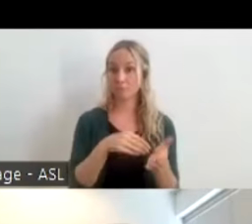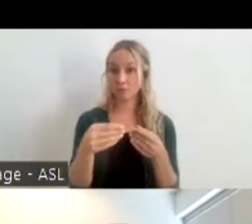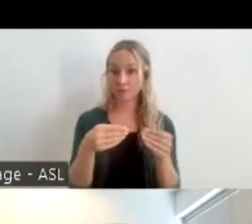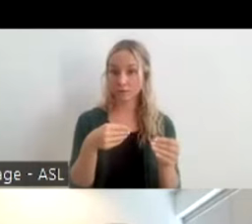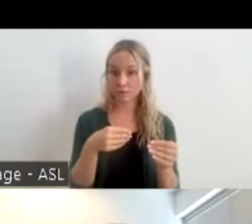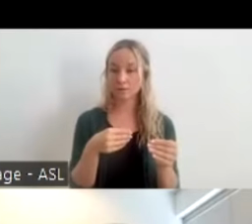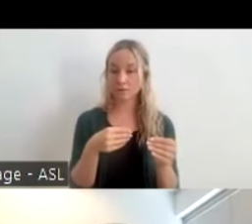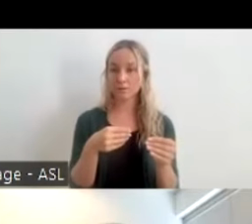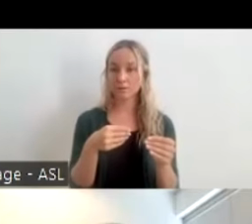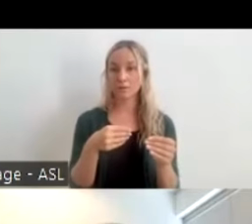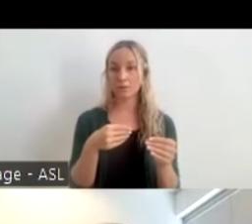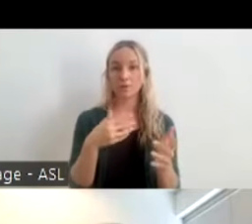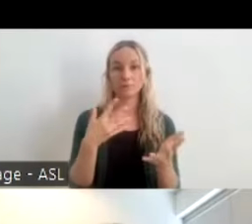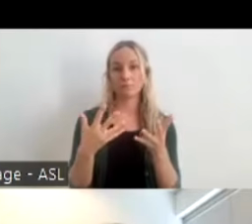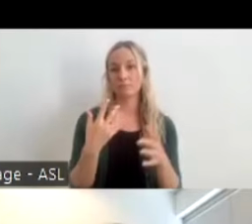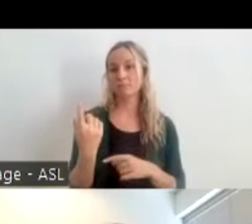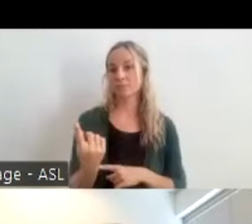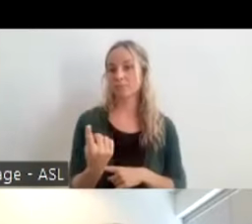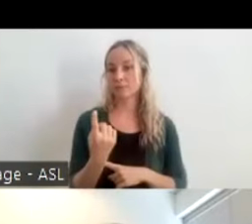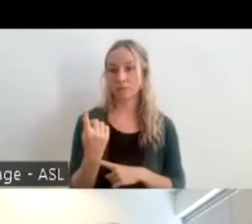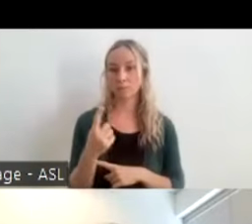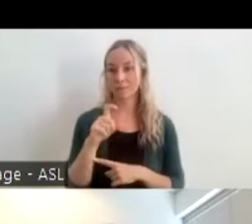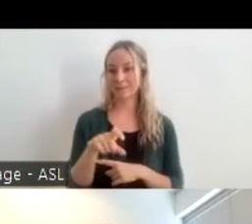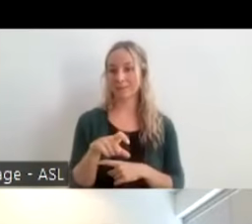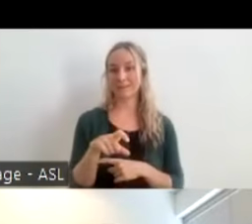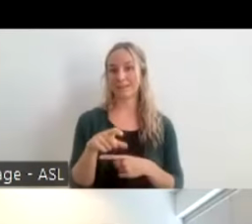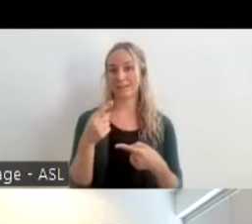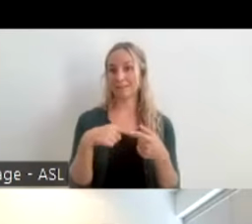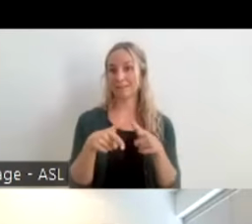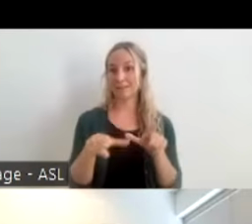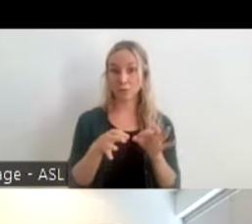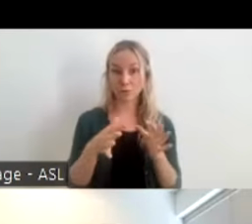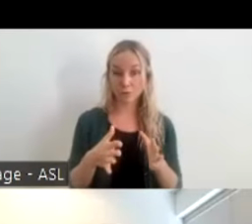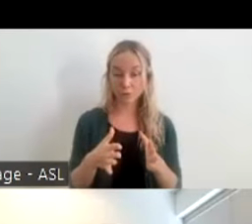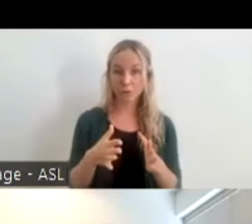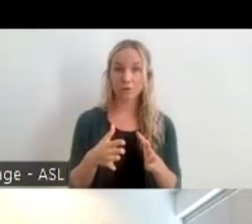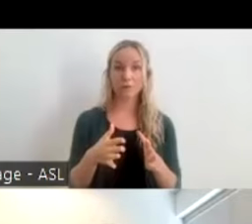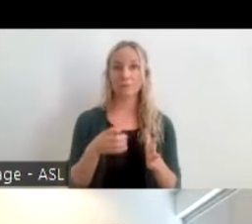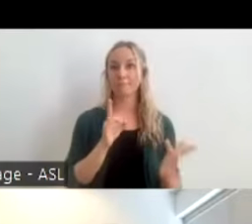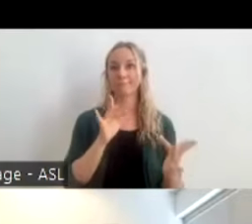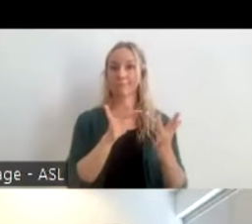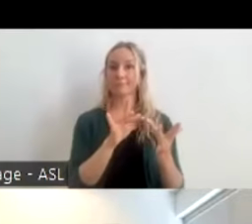the doctor's office and the office assistant answers the phone, He's the one responsible for making all the